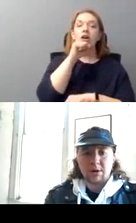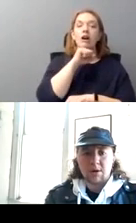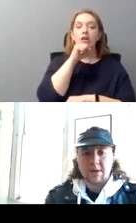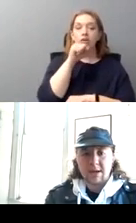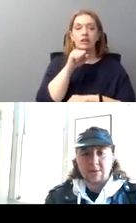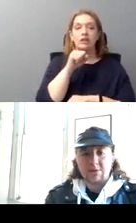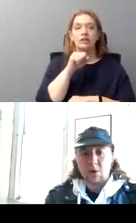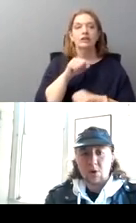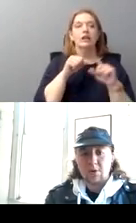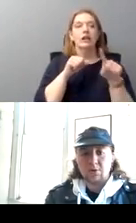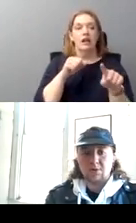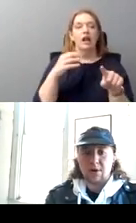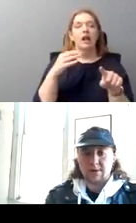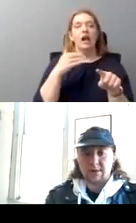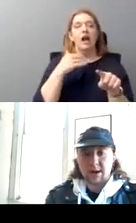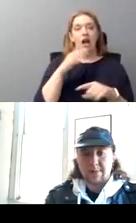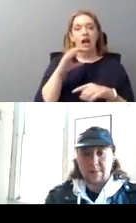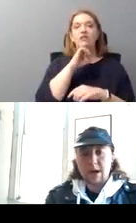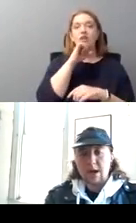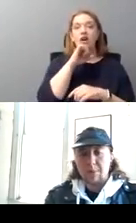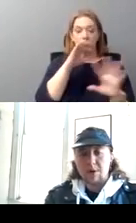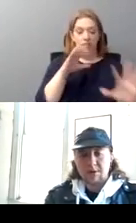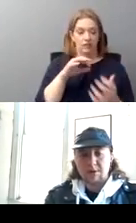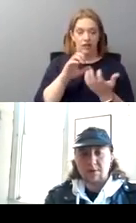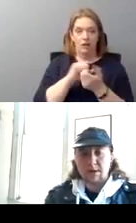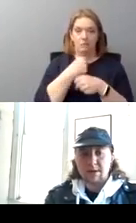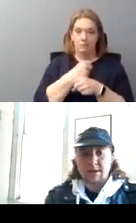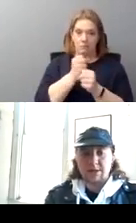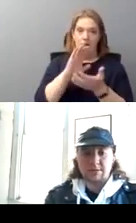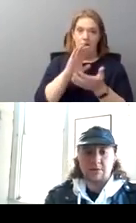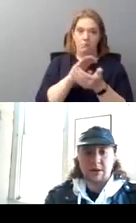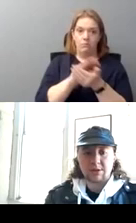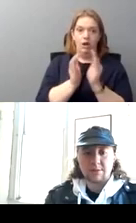gloved hands for over 12 hours at a time, and a process of Zen meditation and reflection.